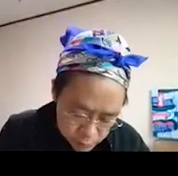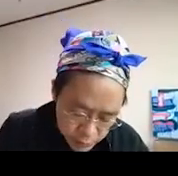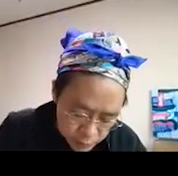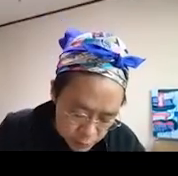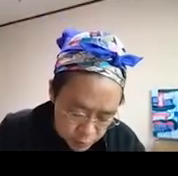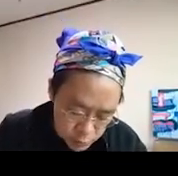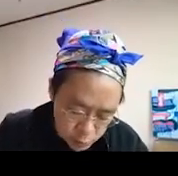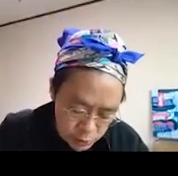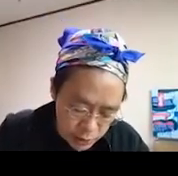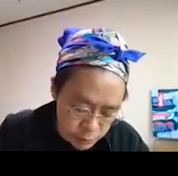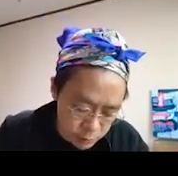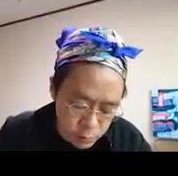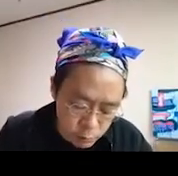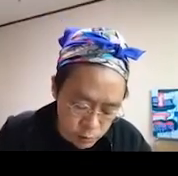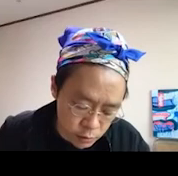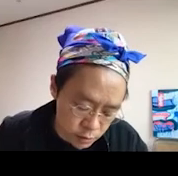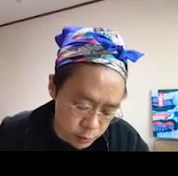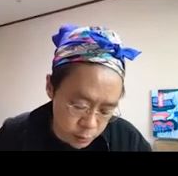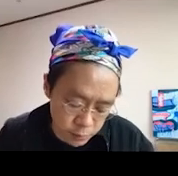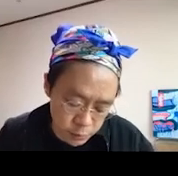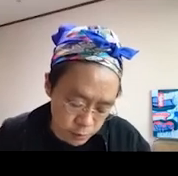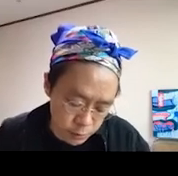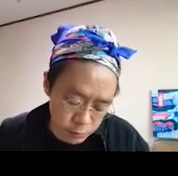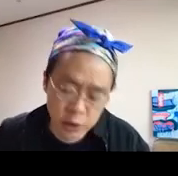we can think of a new type of w w which